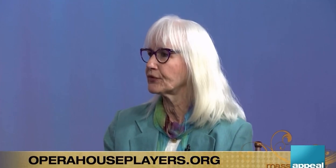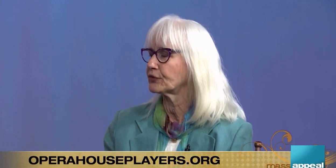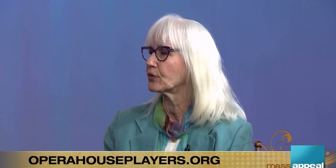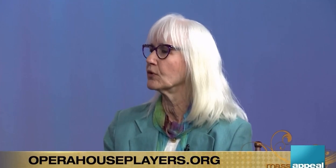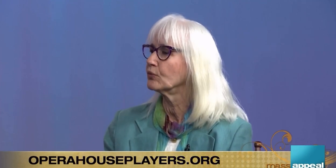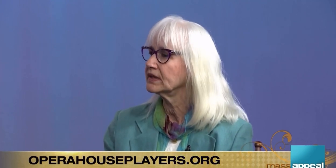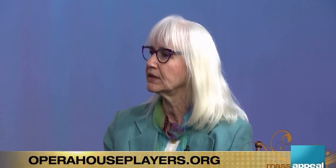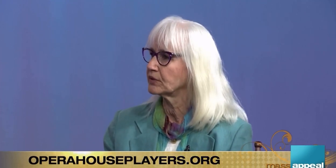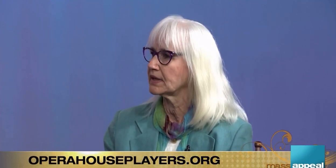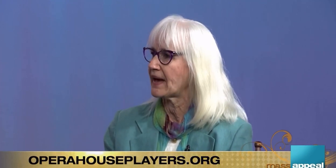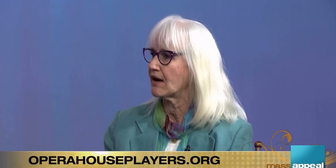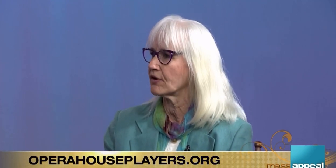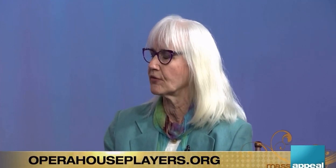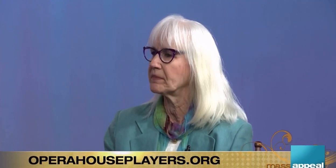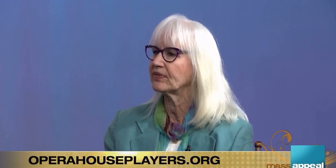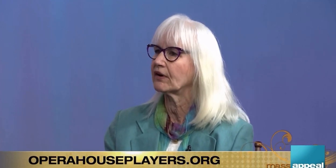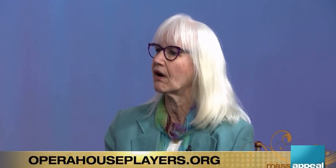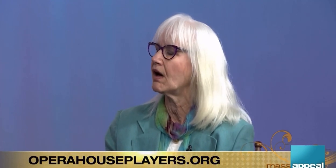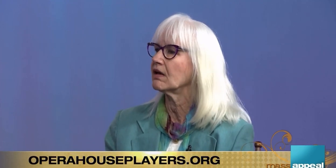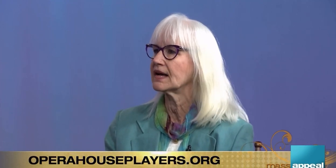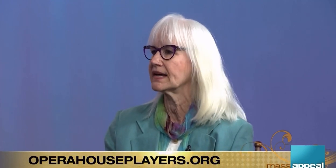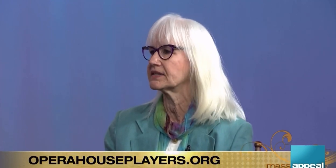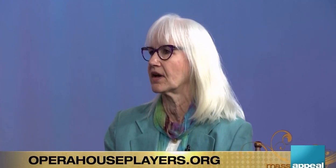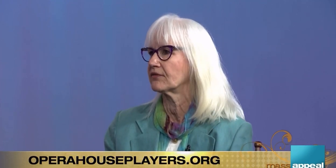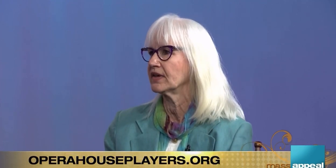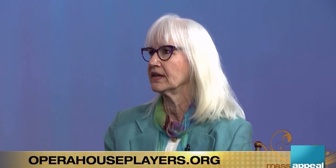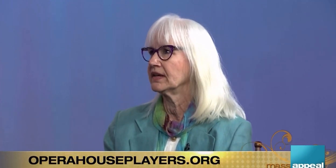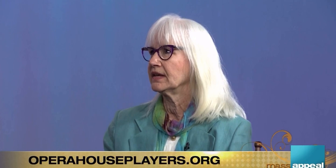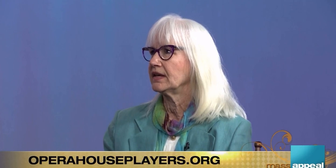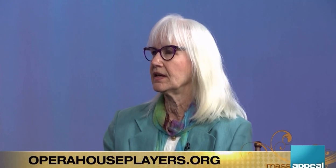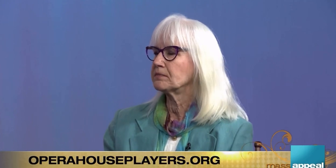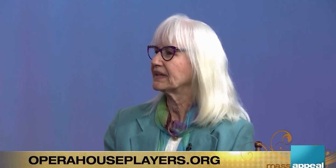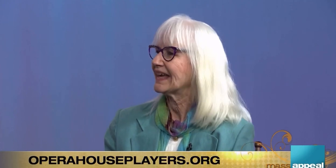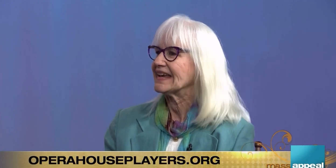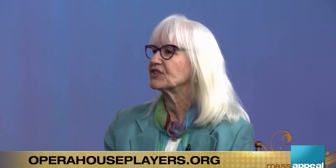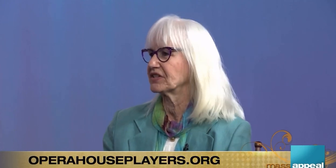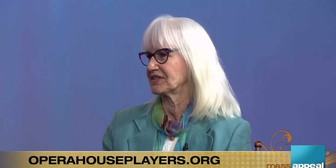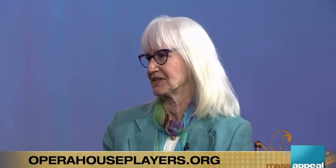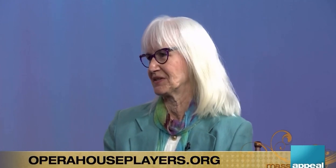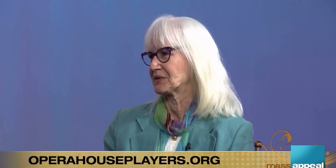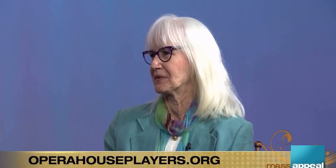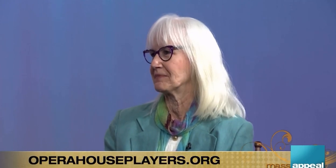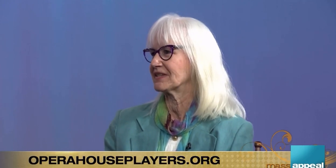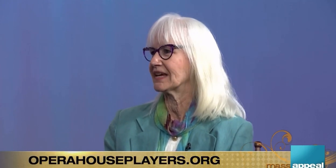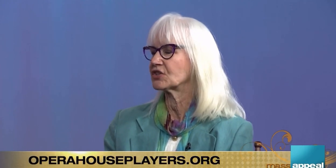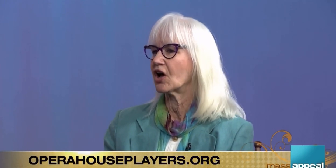story, really really powerful, but there are all kinds of implications in the script that talk